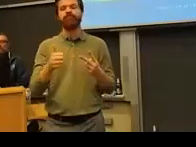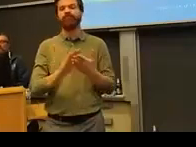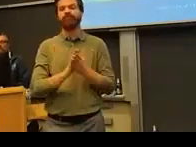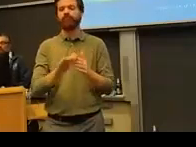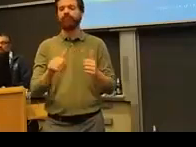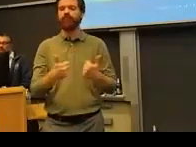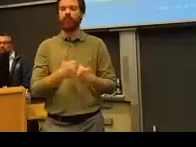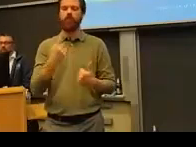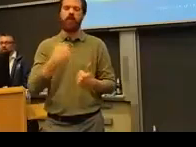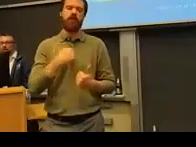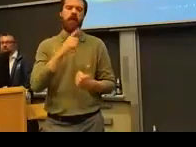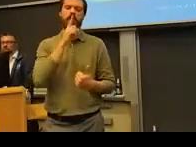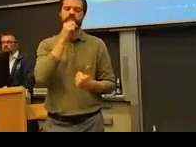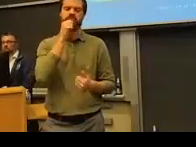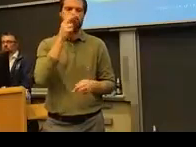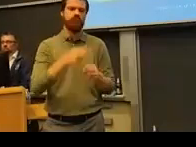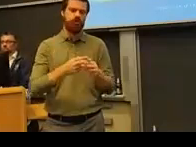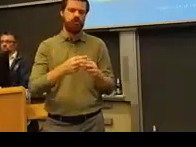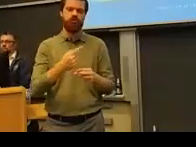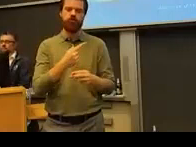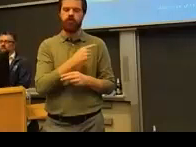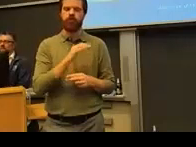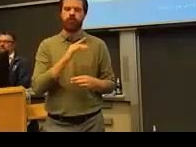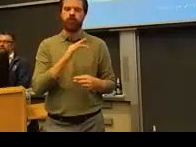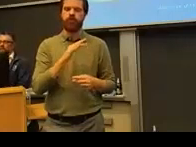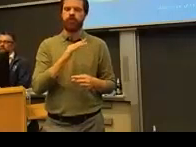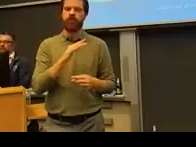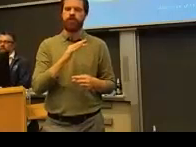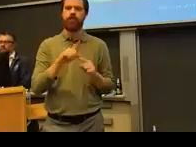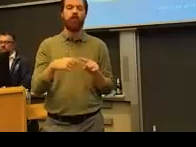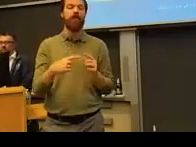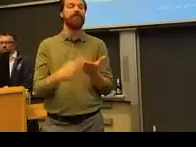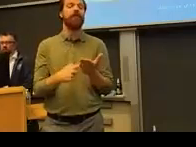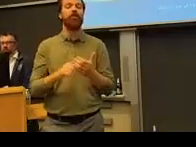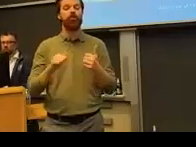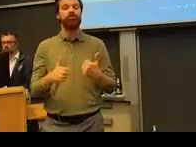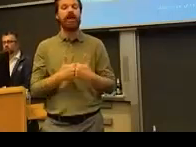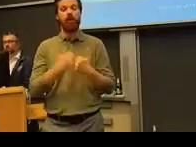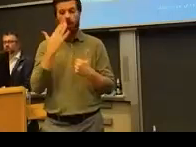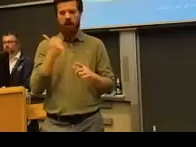I didn't mention in the uh when discussing the challenges of why it's harder to fill the unit